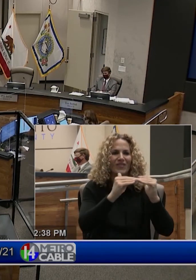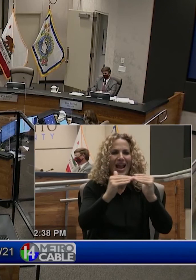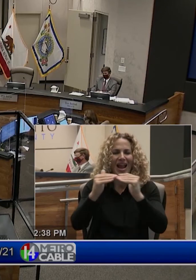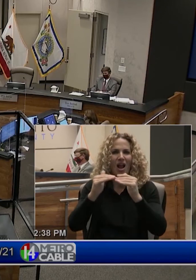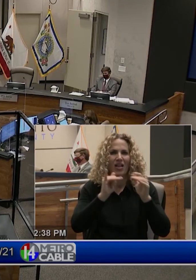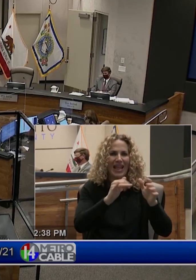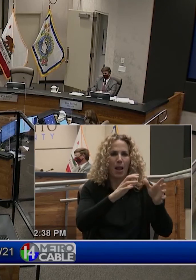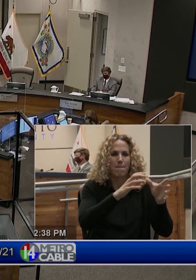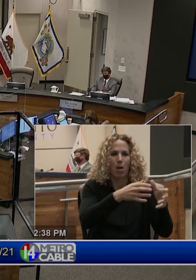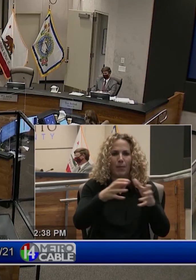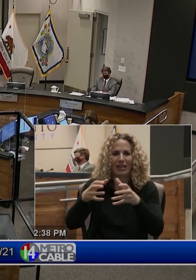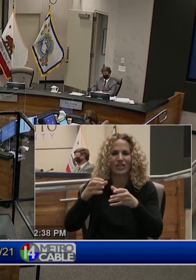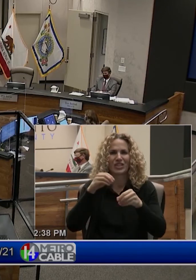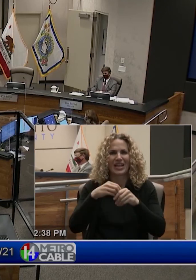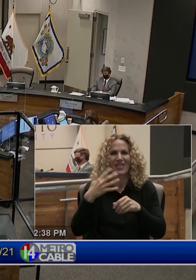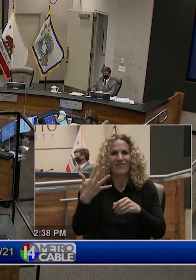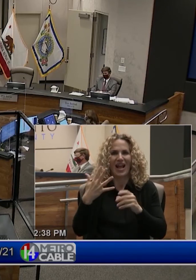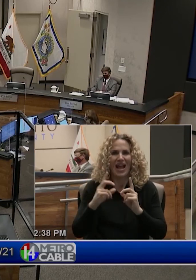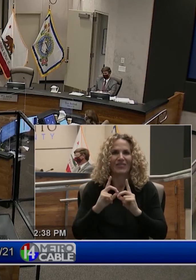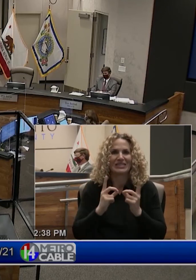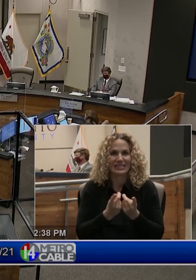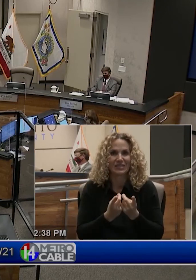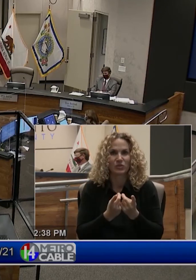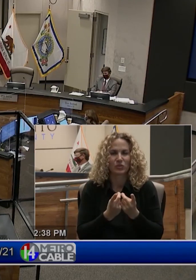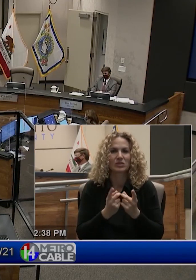I KNOW TO EQUALIZE IN FIVE DISTRICTS, HOWEVER, ONE OF THE